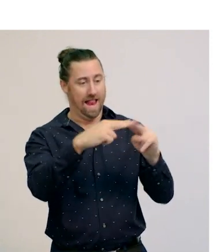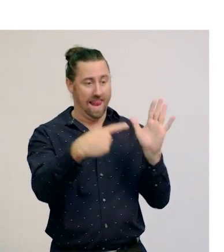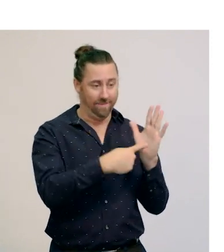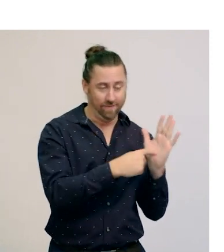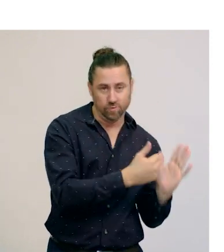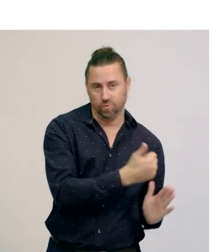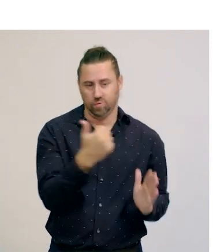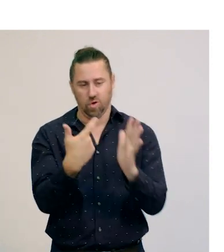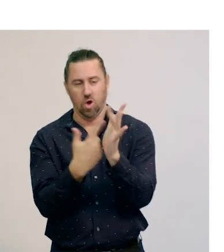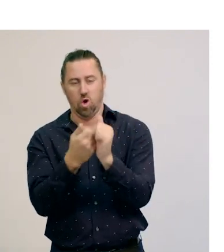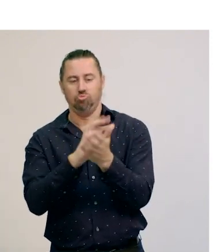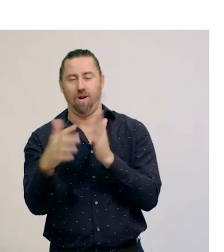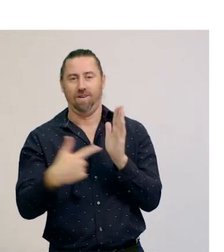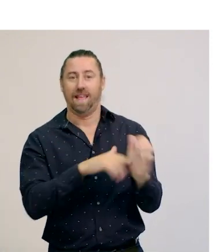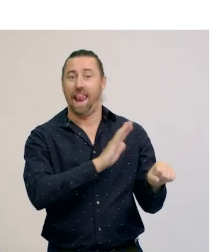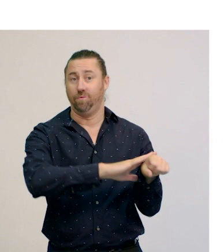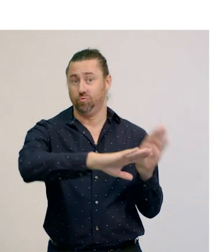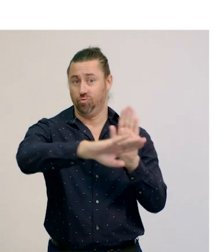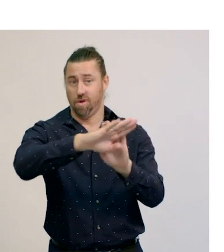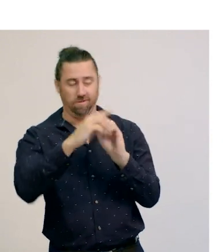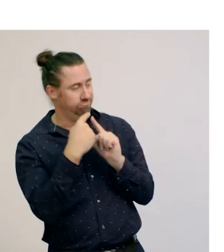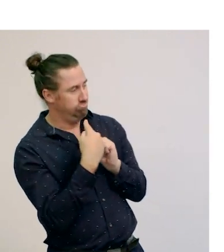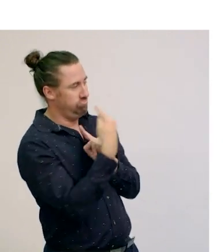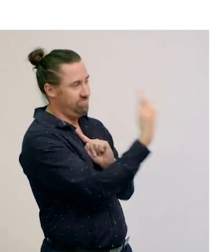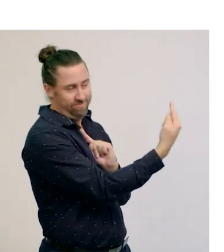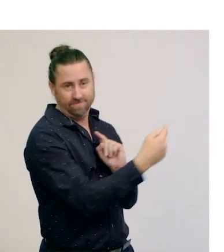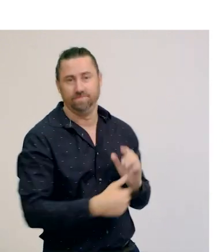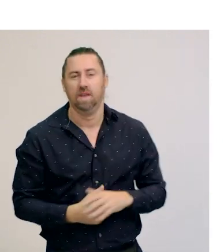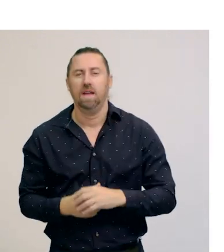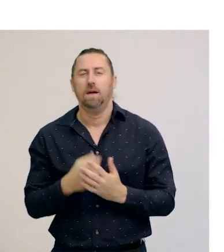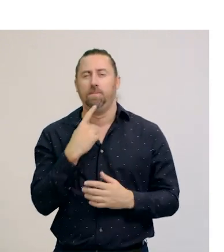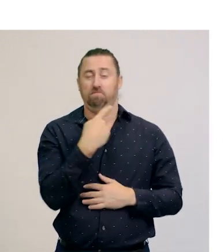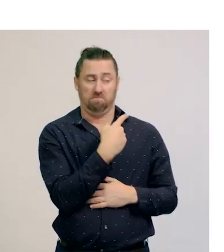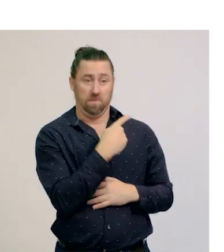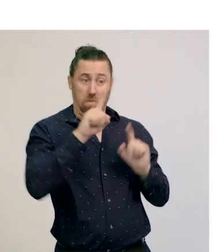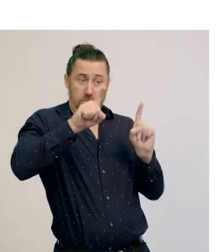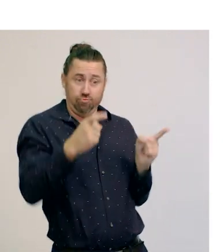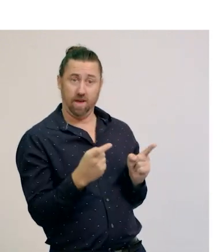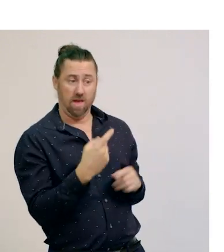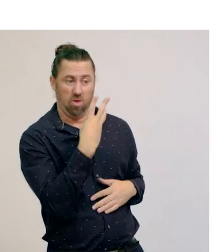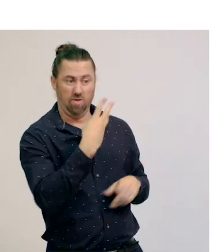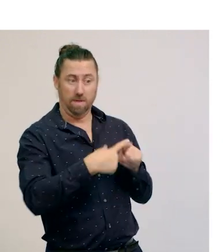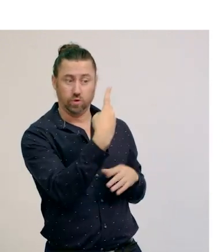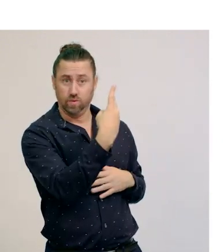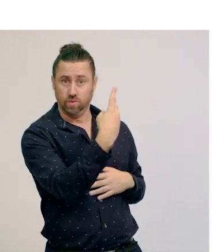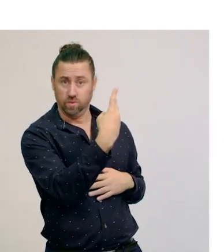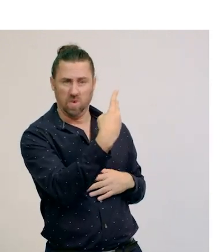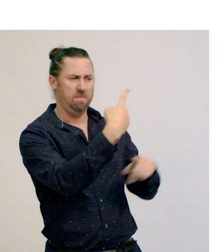Let's look at an example together. Let's solve: (3+2)x6.